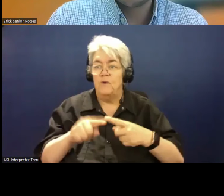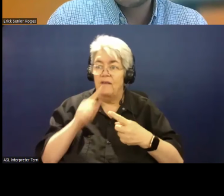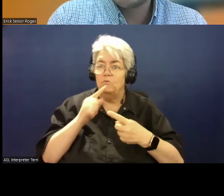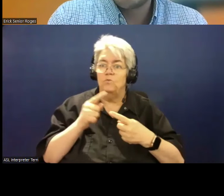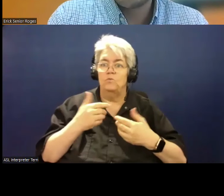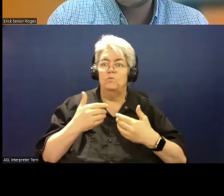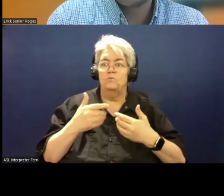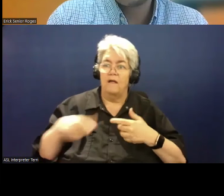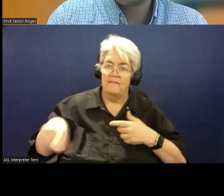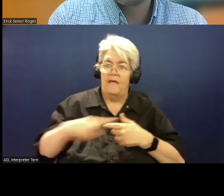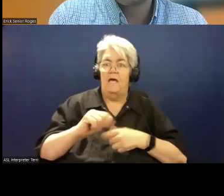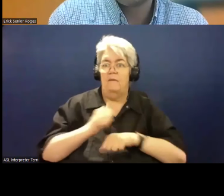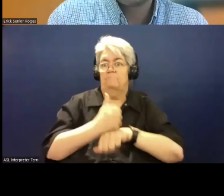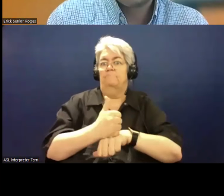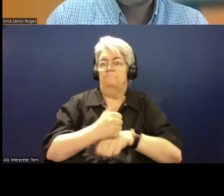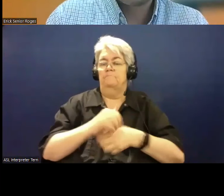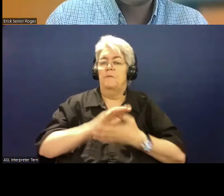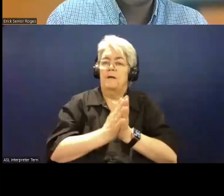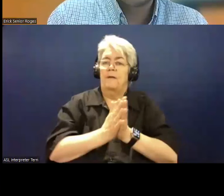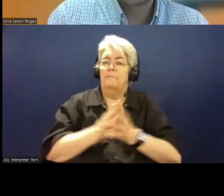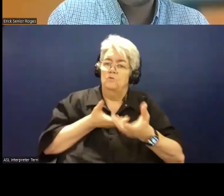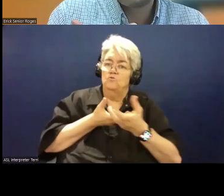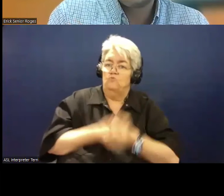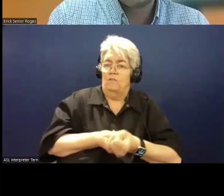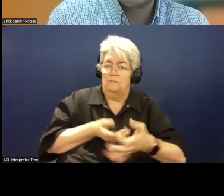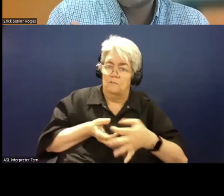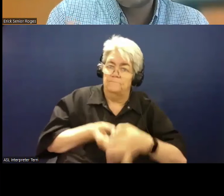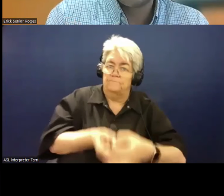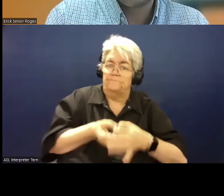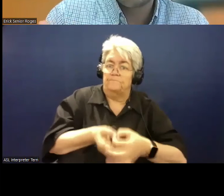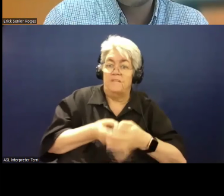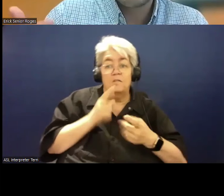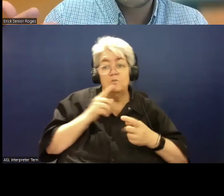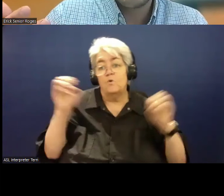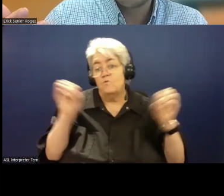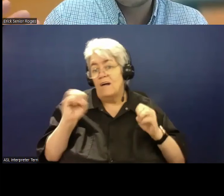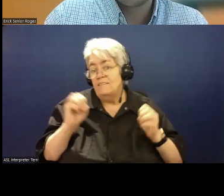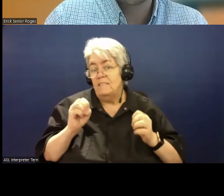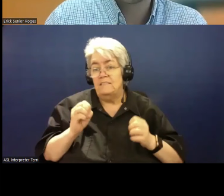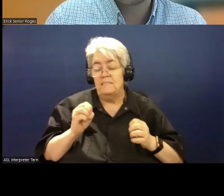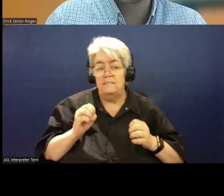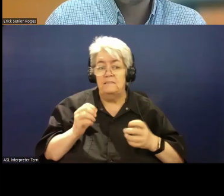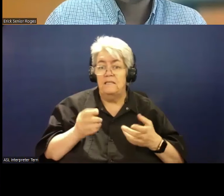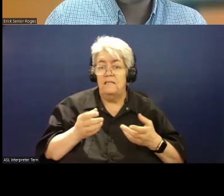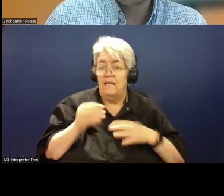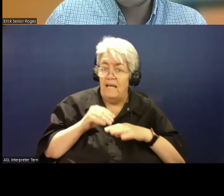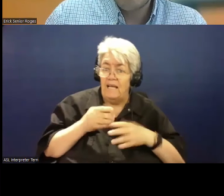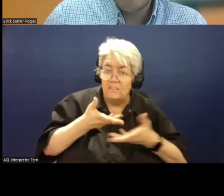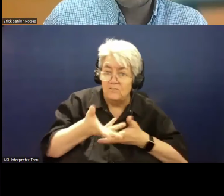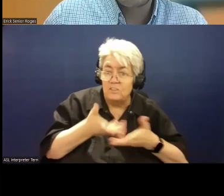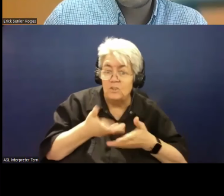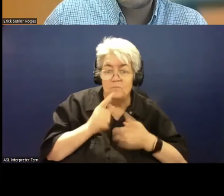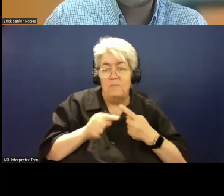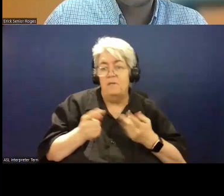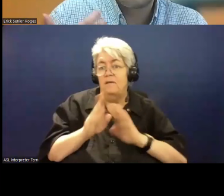DAVID SAID, IT MAY BE 30 OR 40 MINUTES LONG SO WE ARE THERE